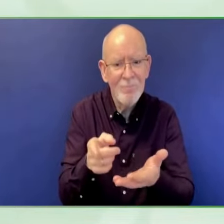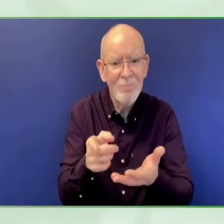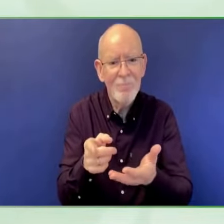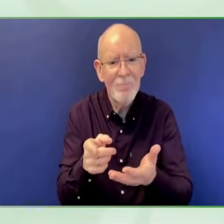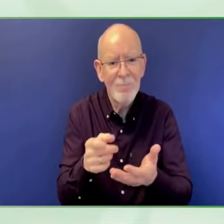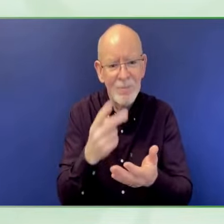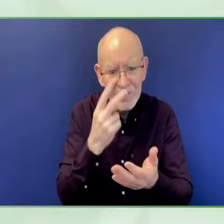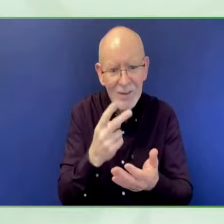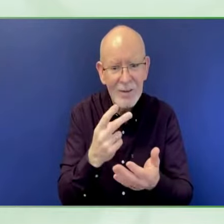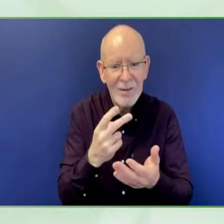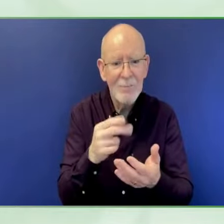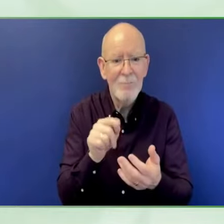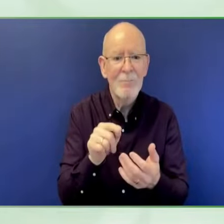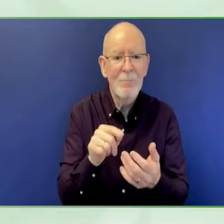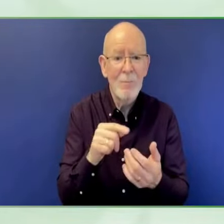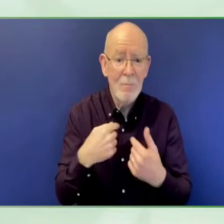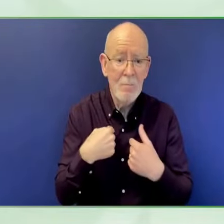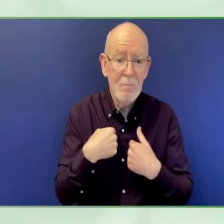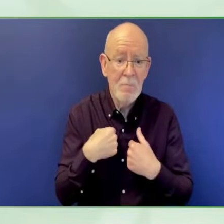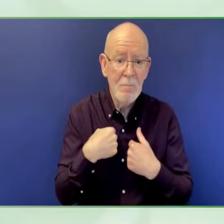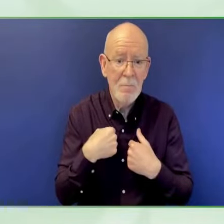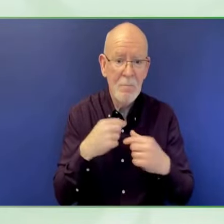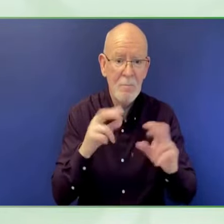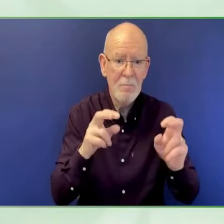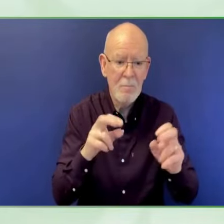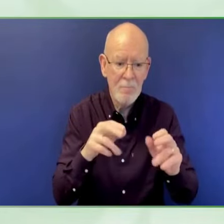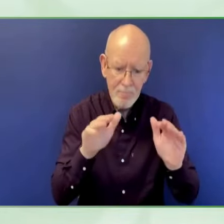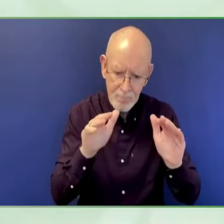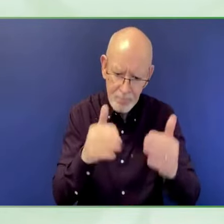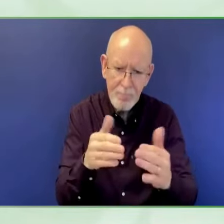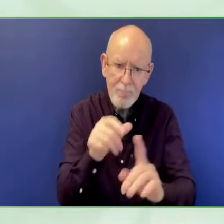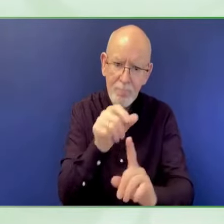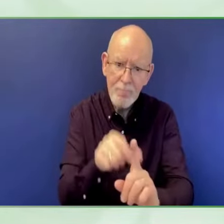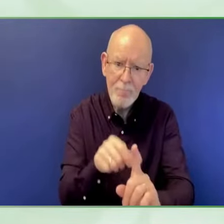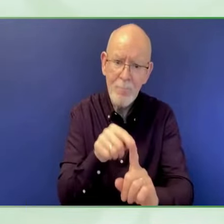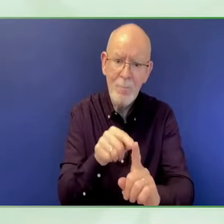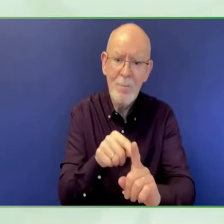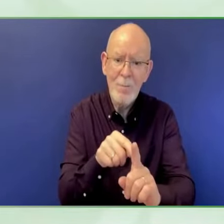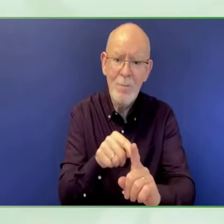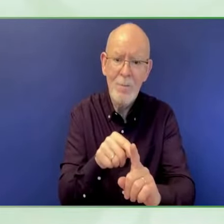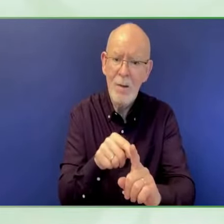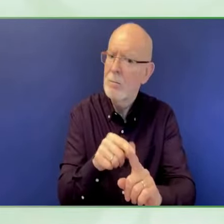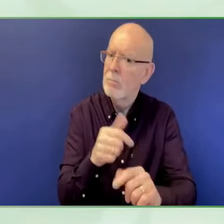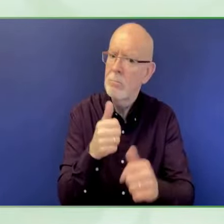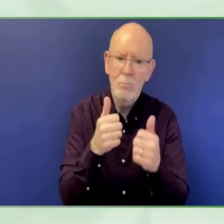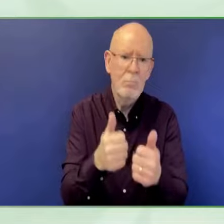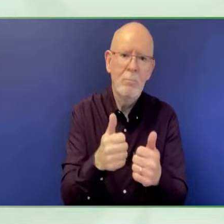around the dreams of a person with disability and you are supporting